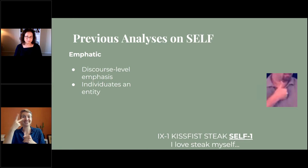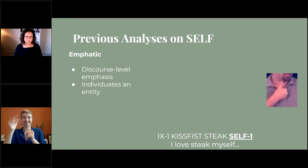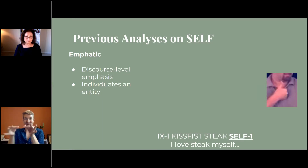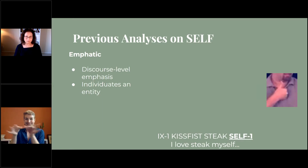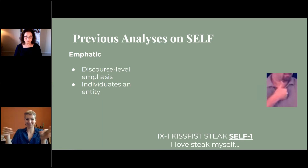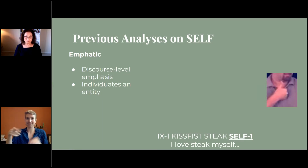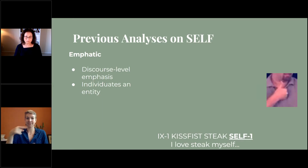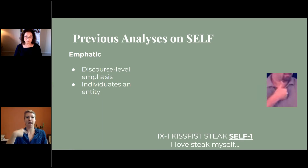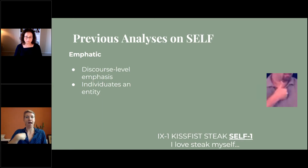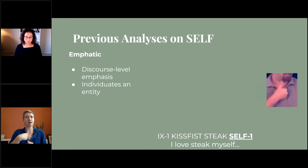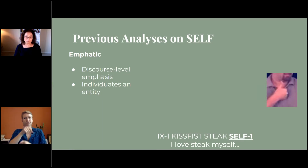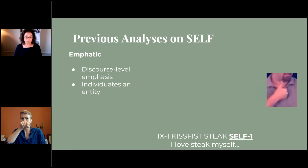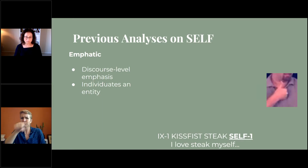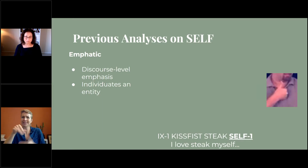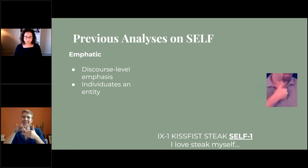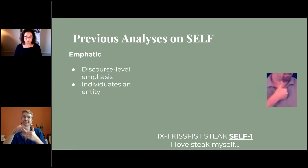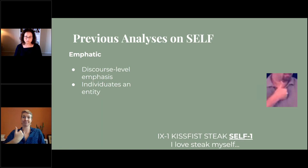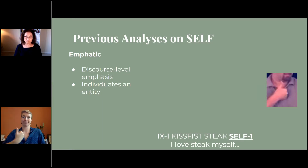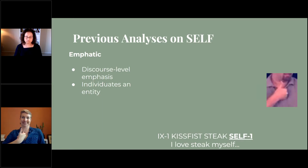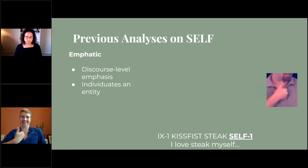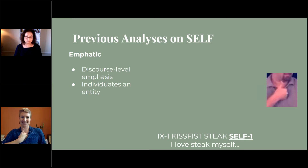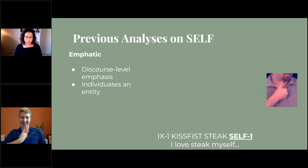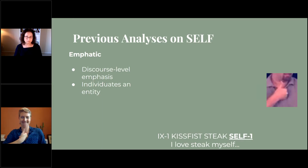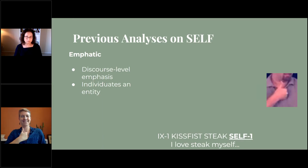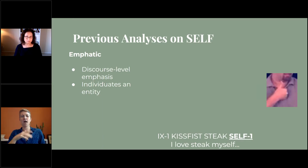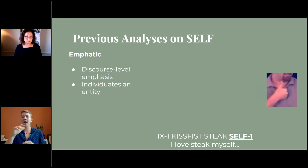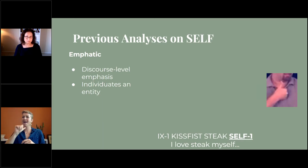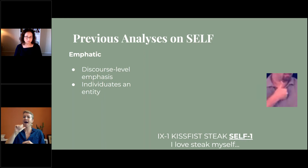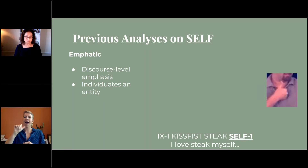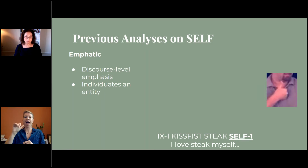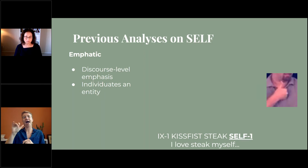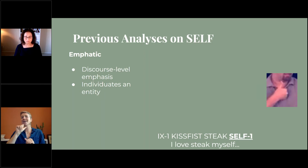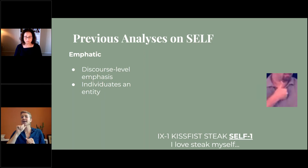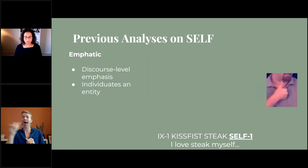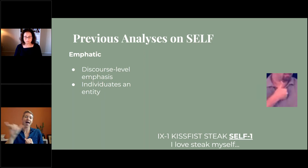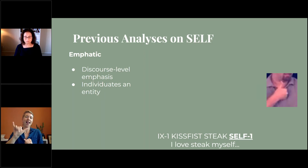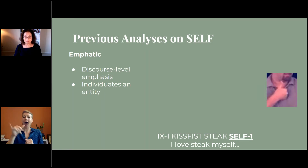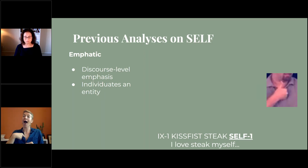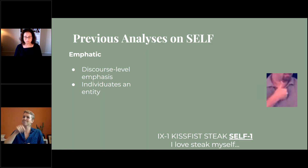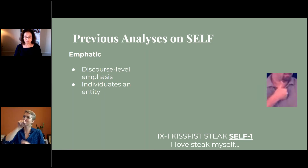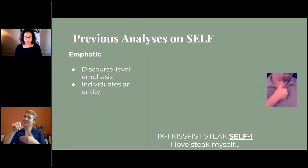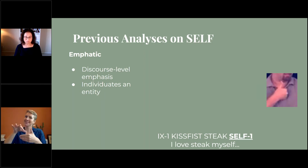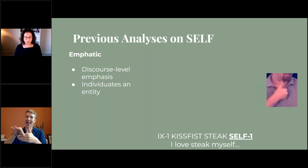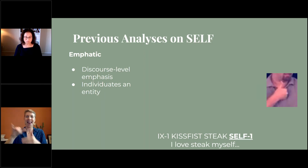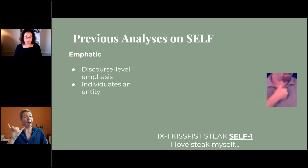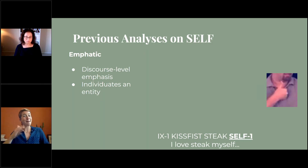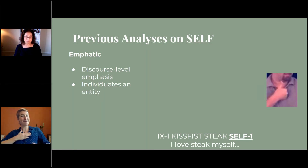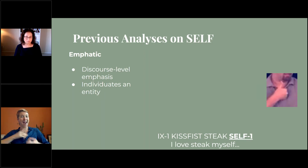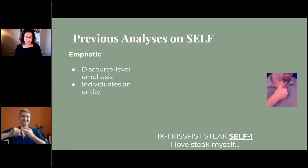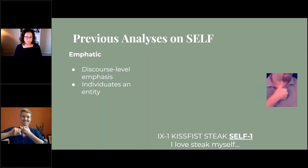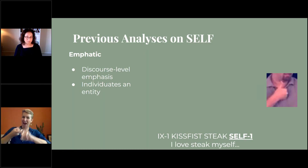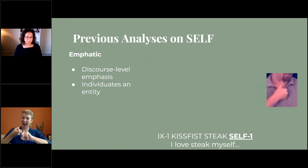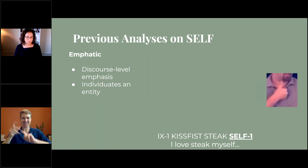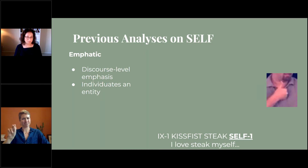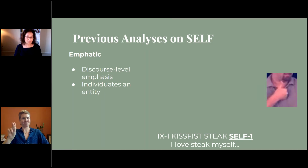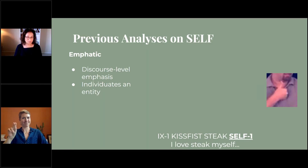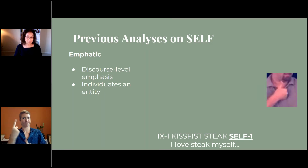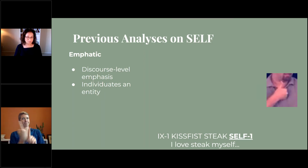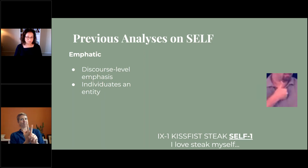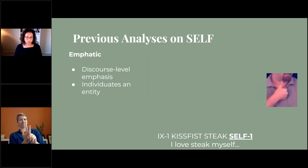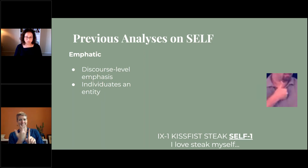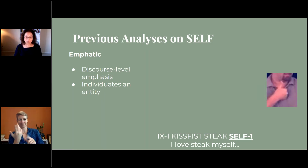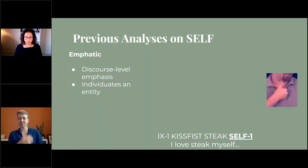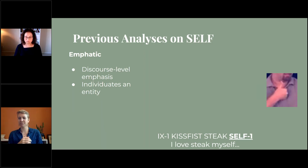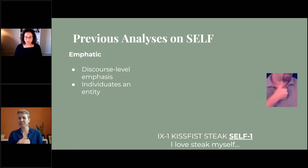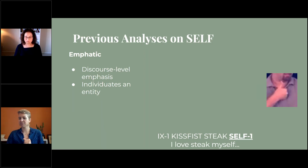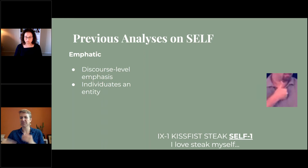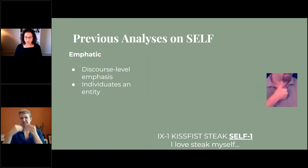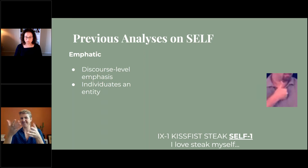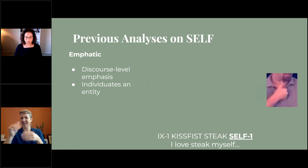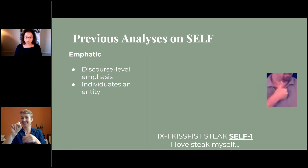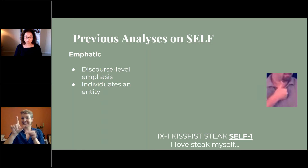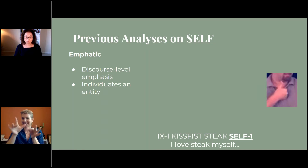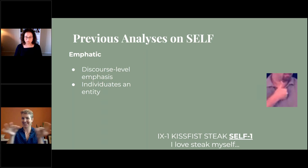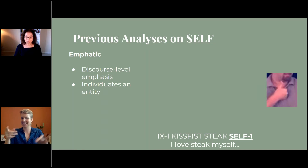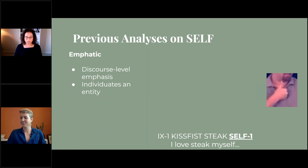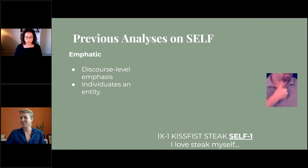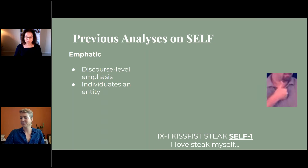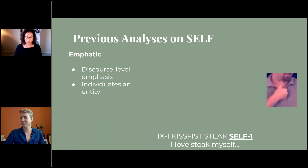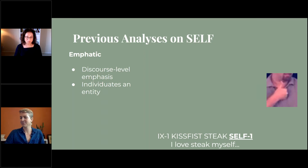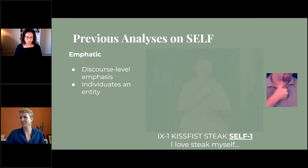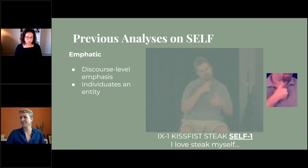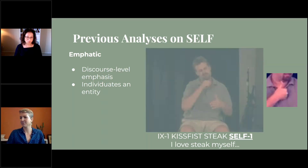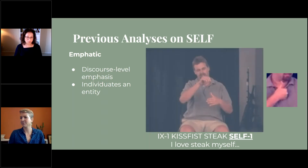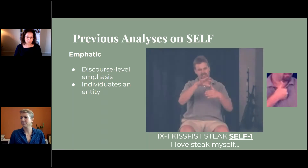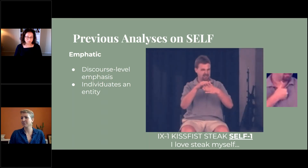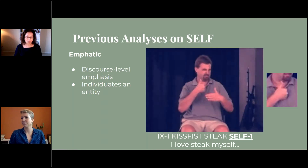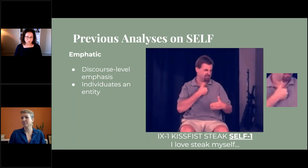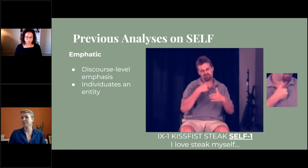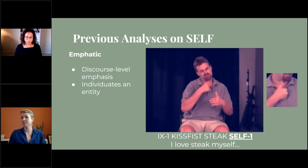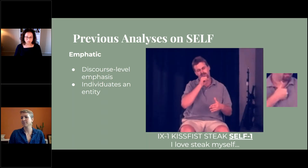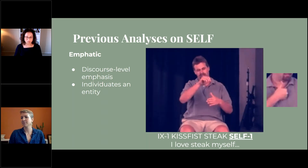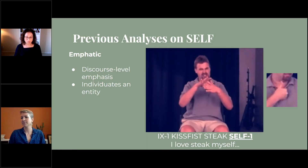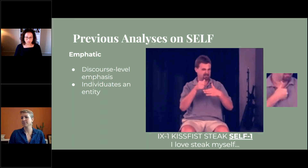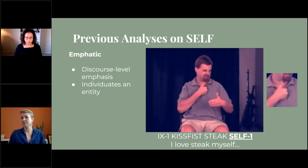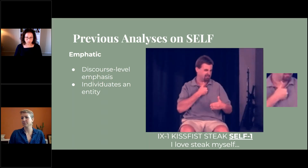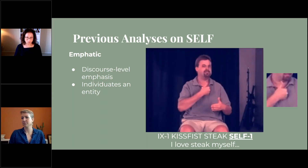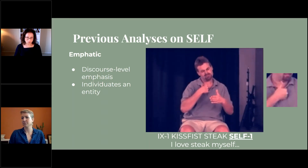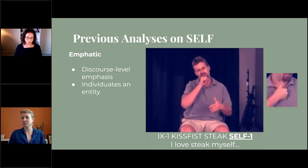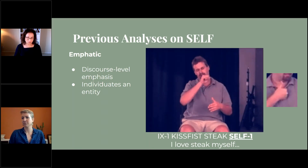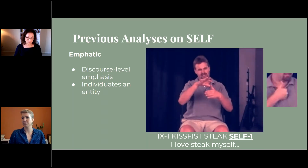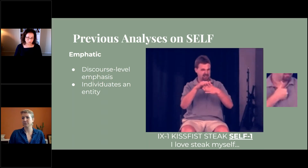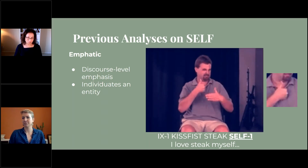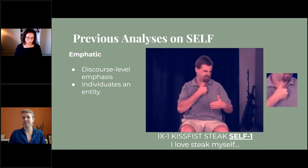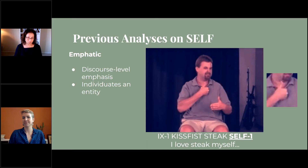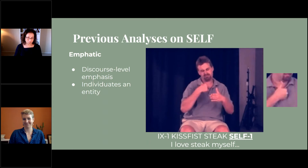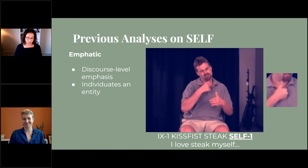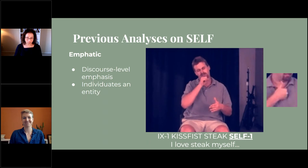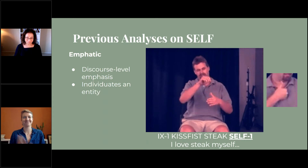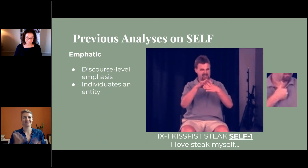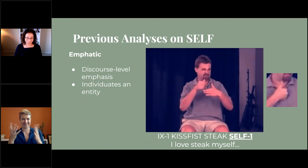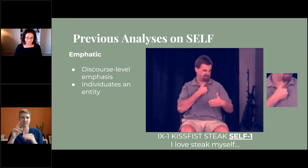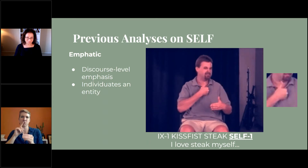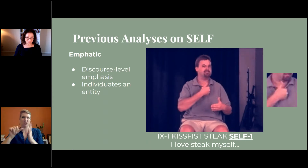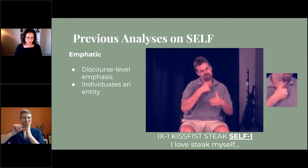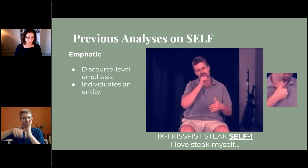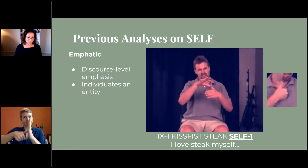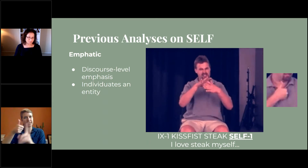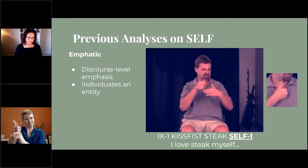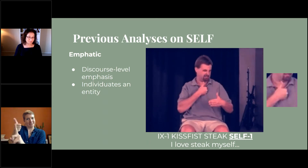And you can see the example statement on the slide, `I love steak myself.’ I’m not saying, `I love steak just like my other friends do,’ but `I love steak myself.’